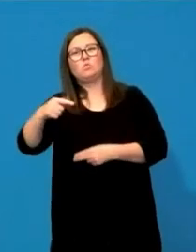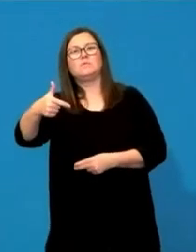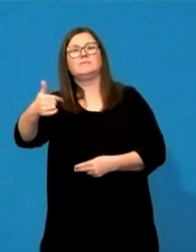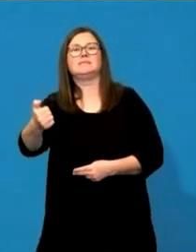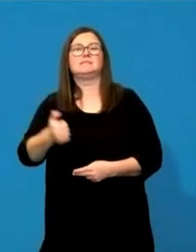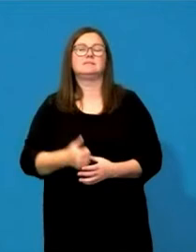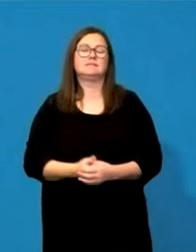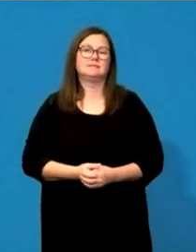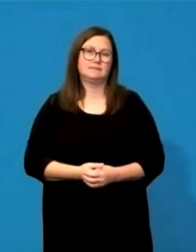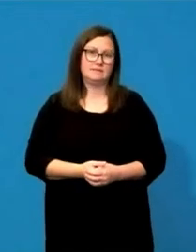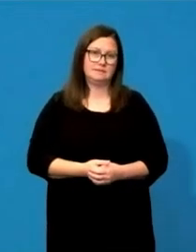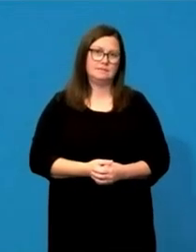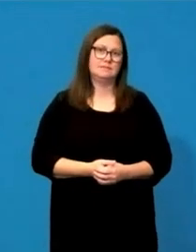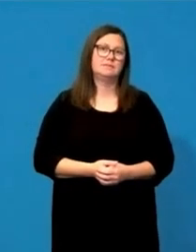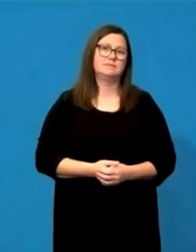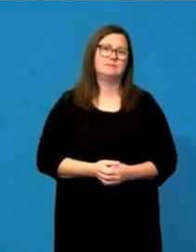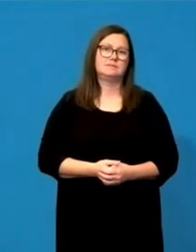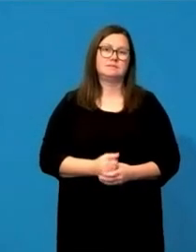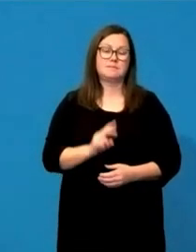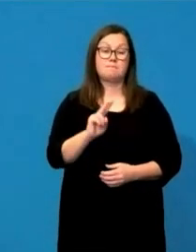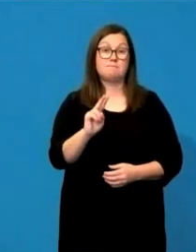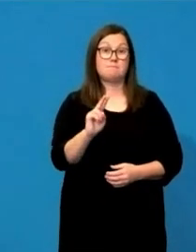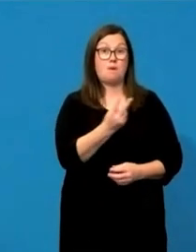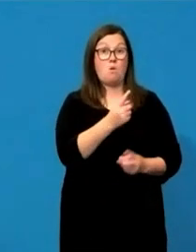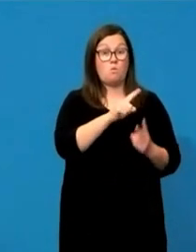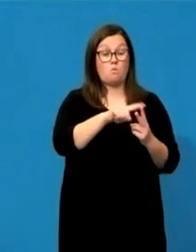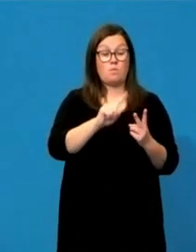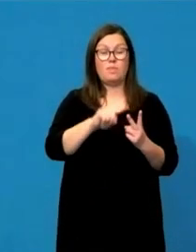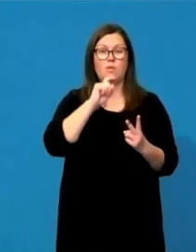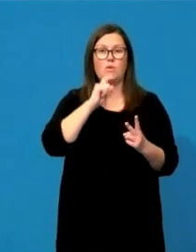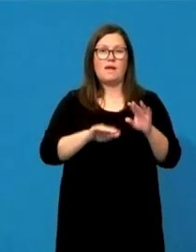And both witnesses will take an affirmation. Yes, thank you very much.